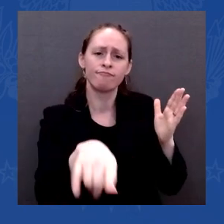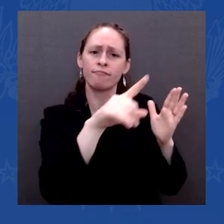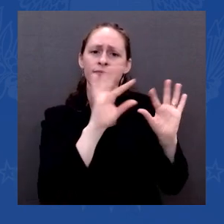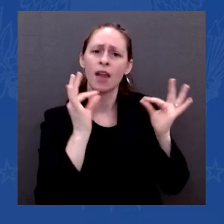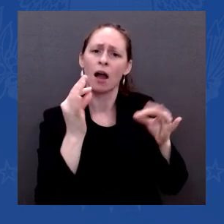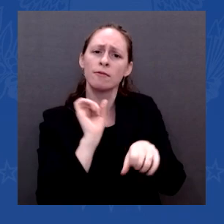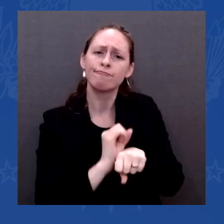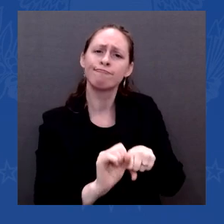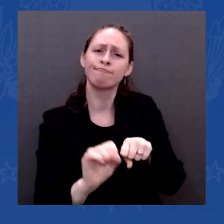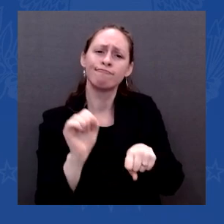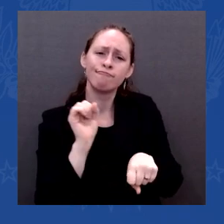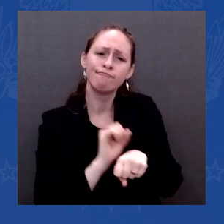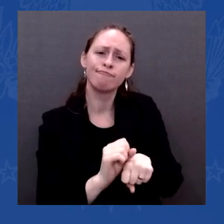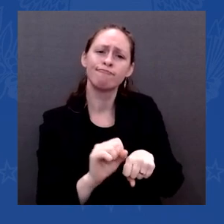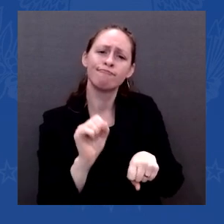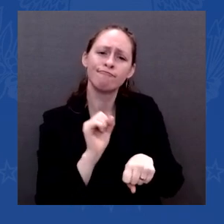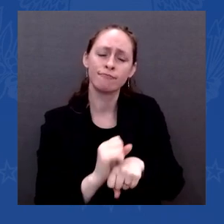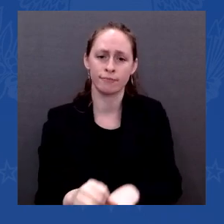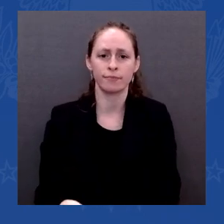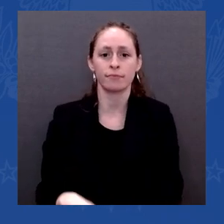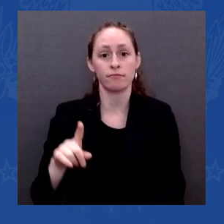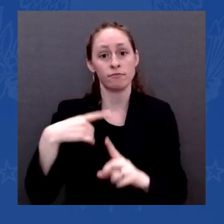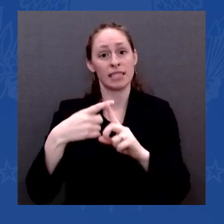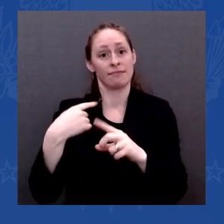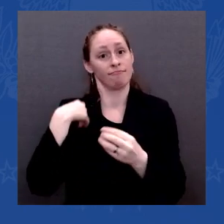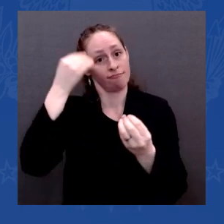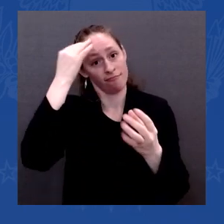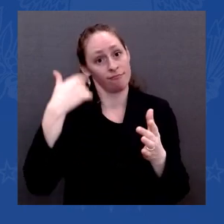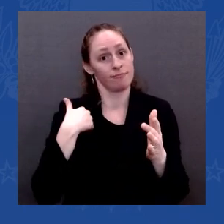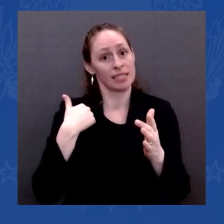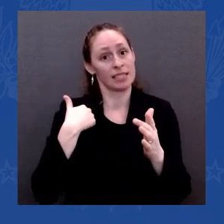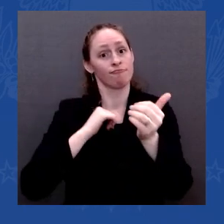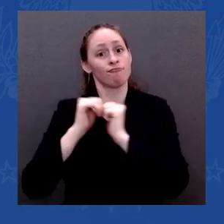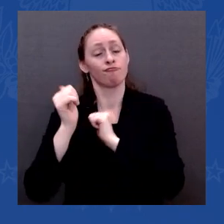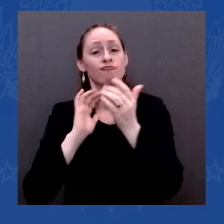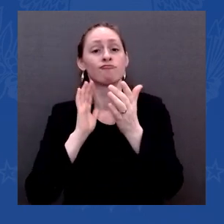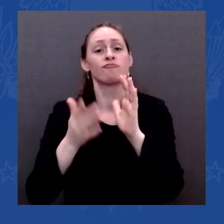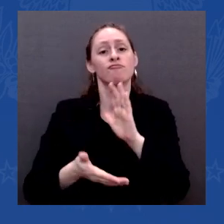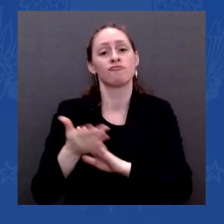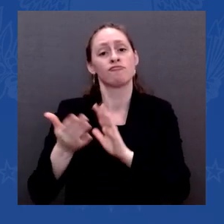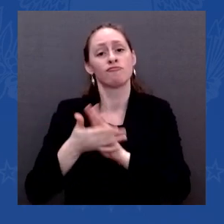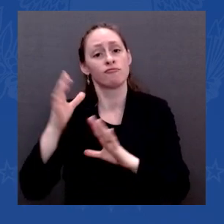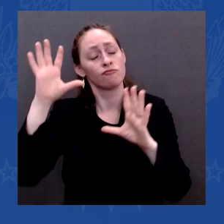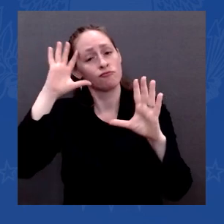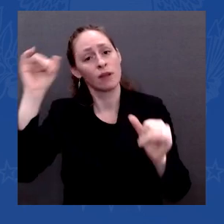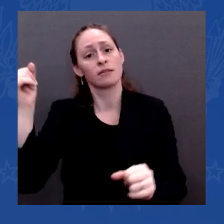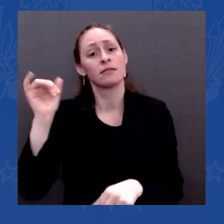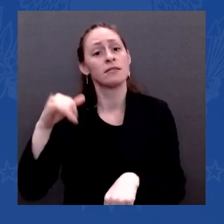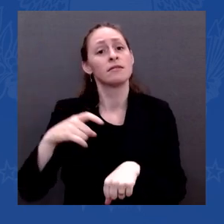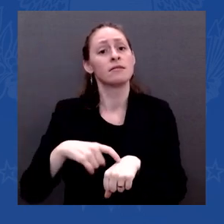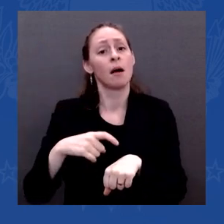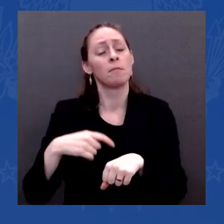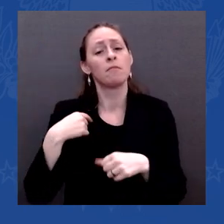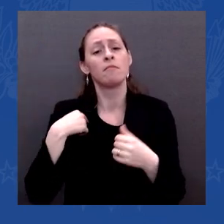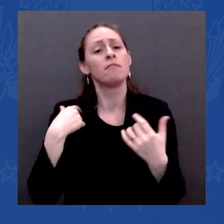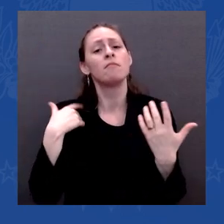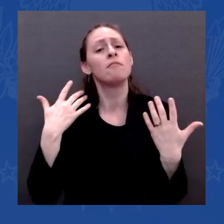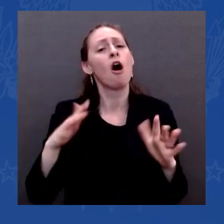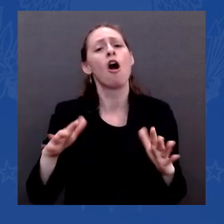that I am so tired of the working class and middle class carrying the burden. It’s about time we grow the economy